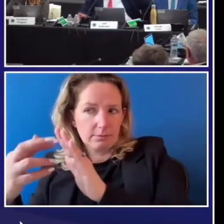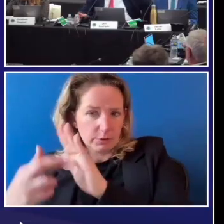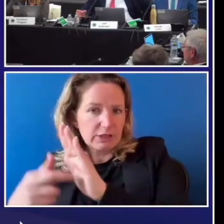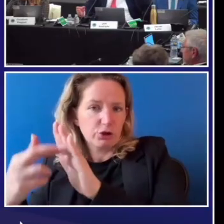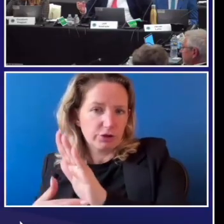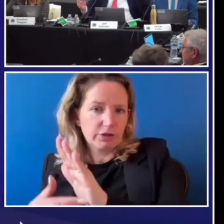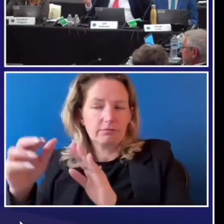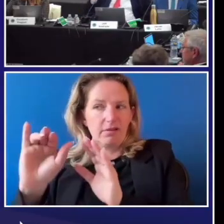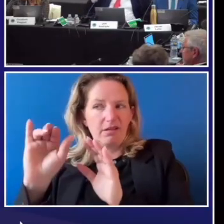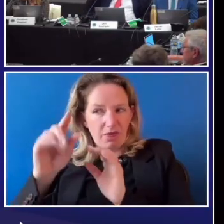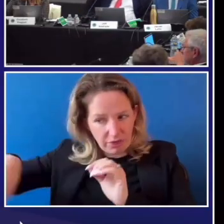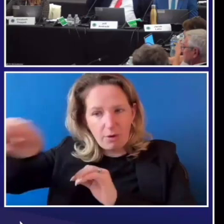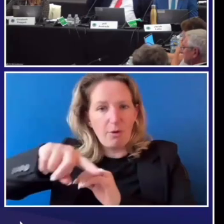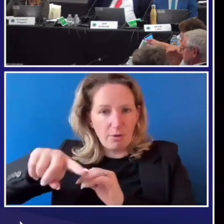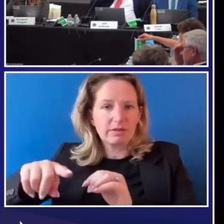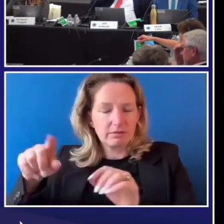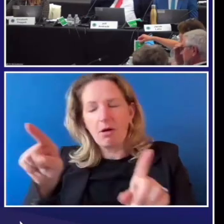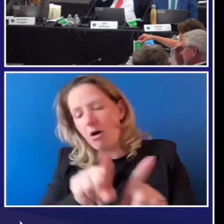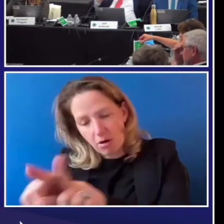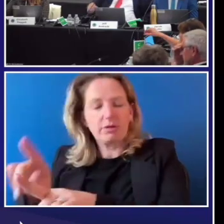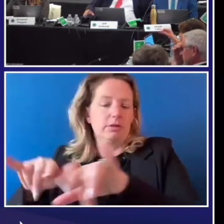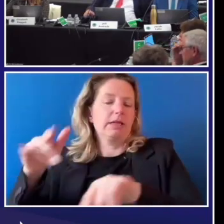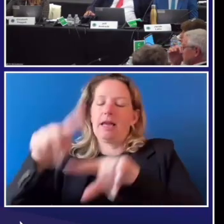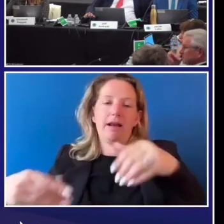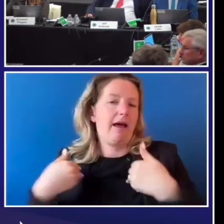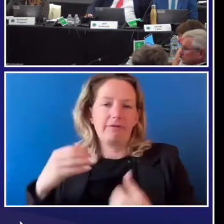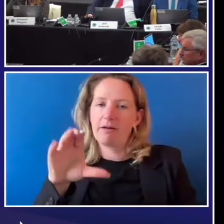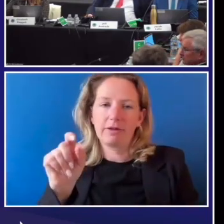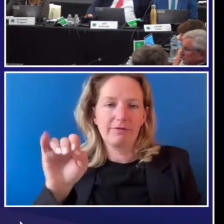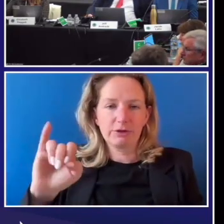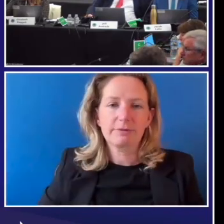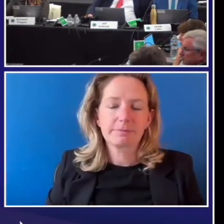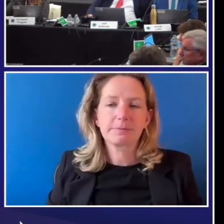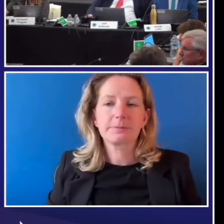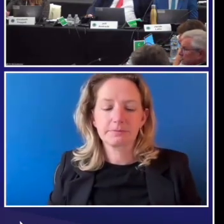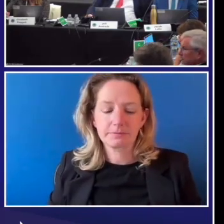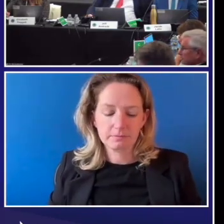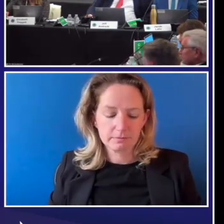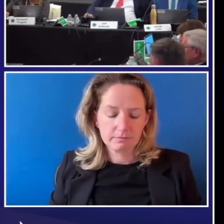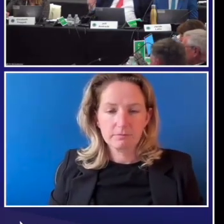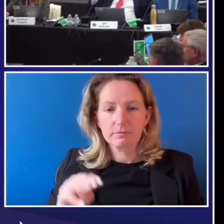Any follow up, Magnus? No, thank you. Okay, thank you. I have Monty next and then Heather, I'll be back over to you.